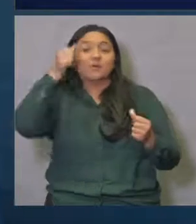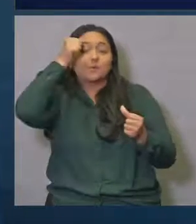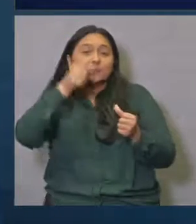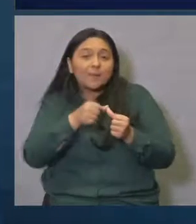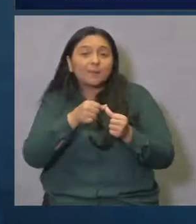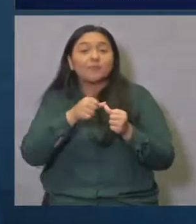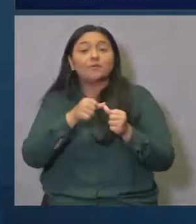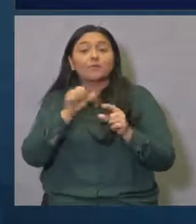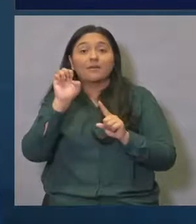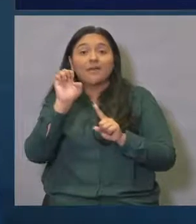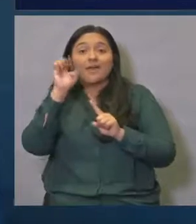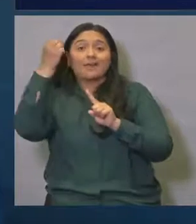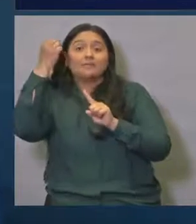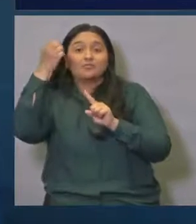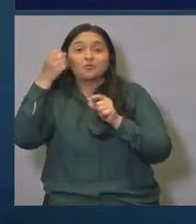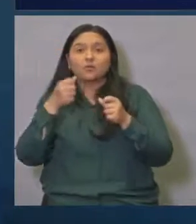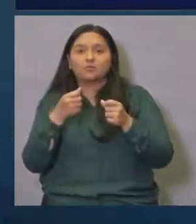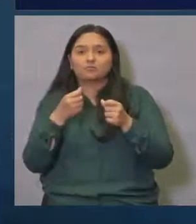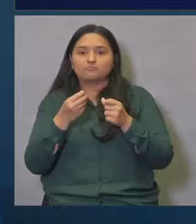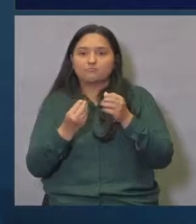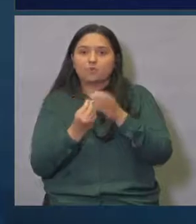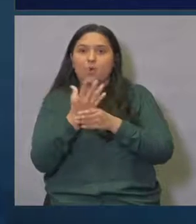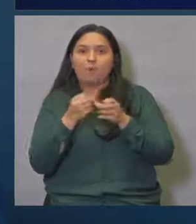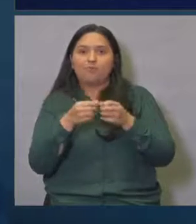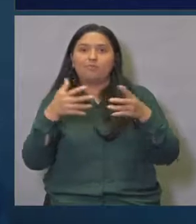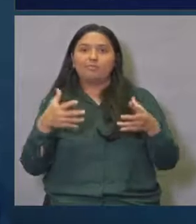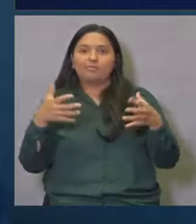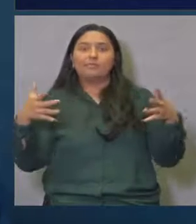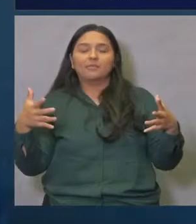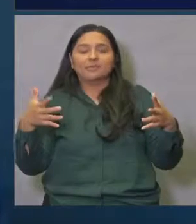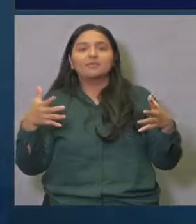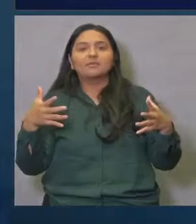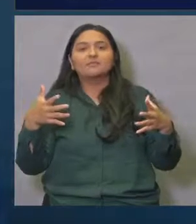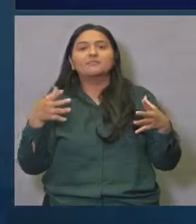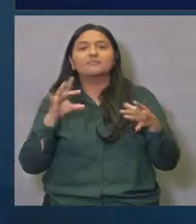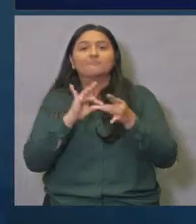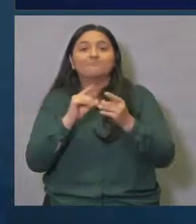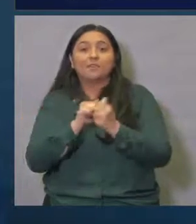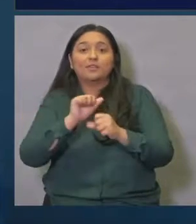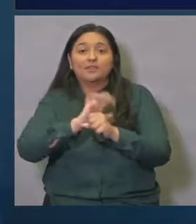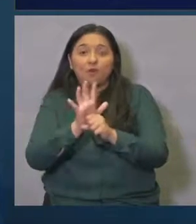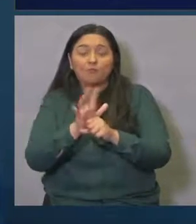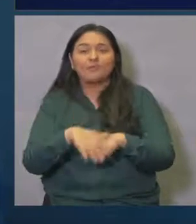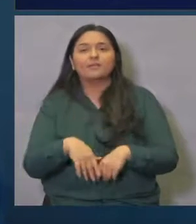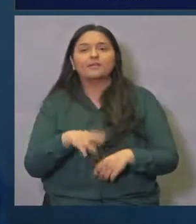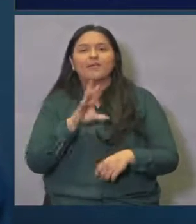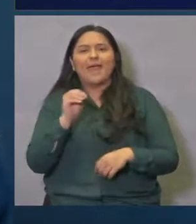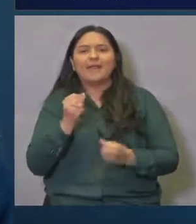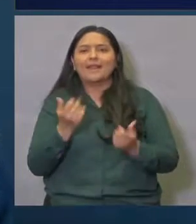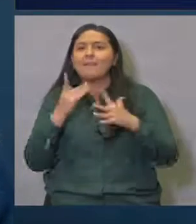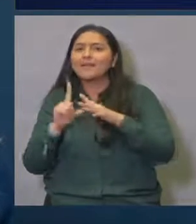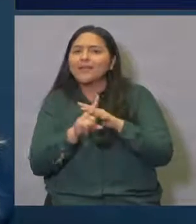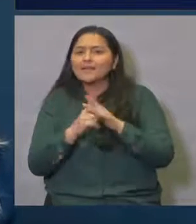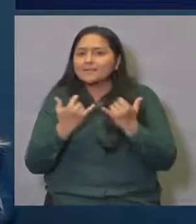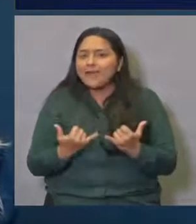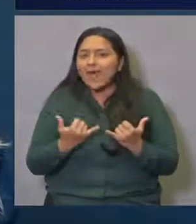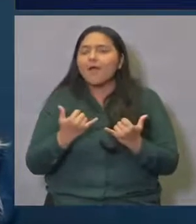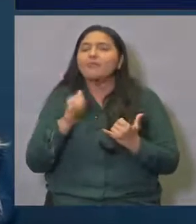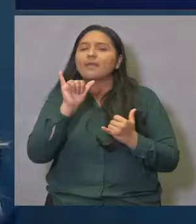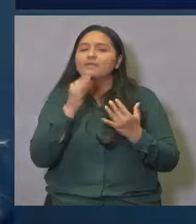CASES A DAY. IT IS IMPORTANT TO NUMBER THE X